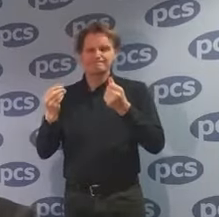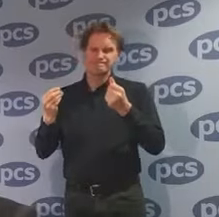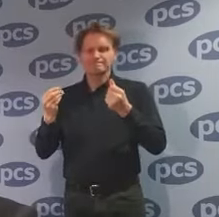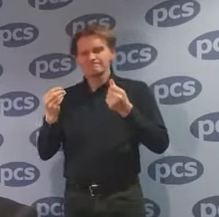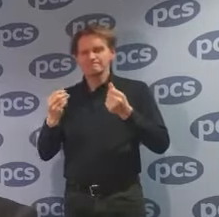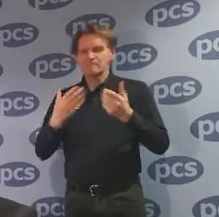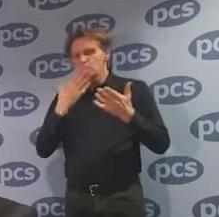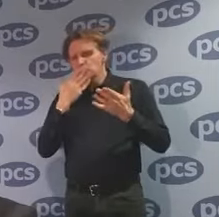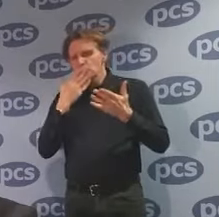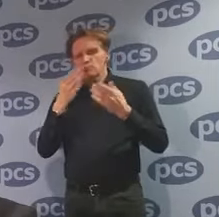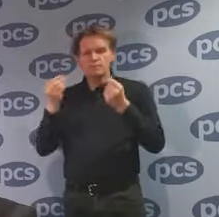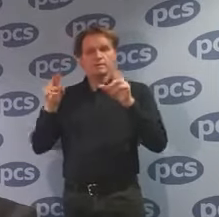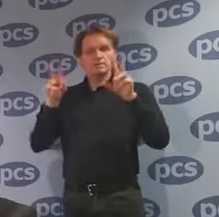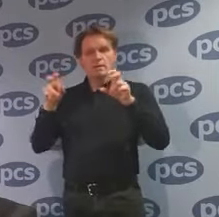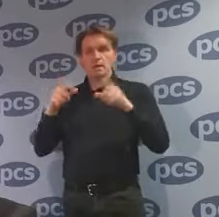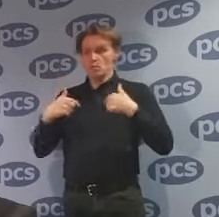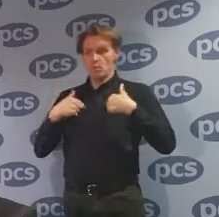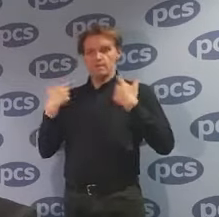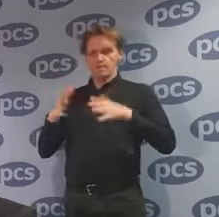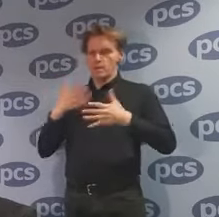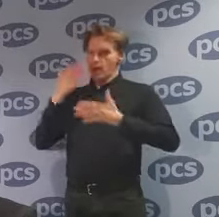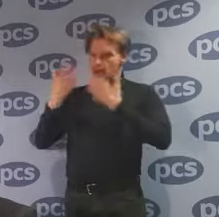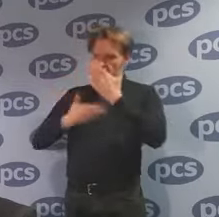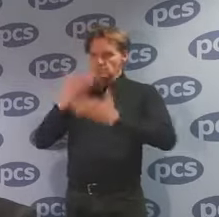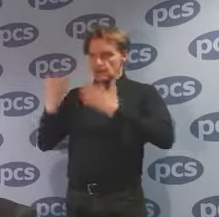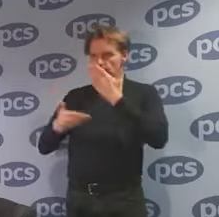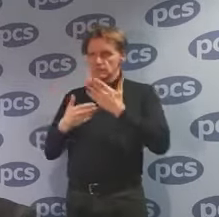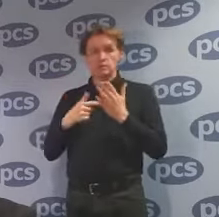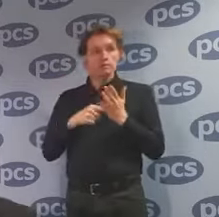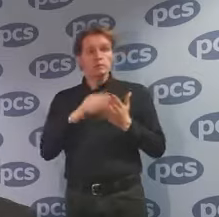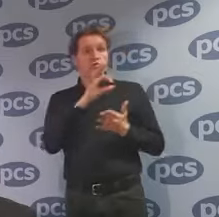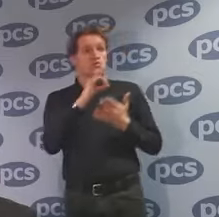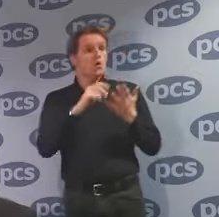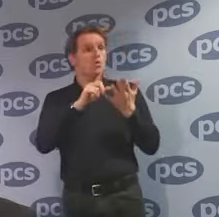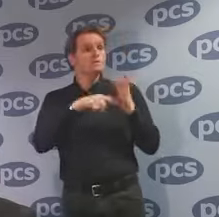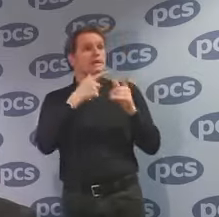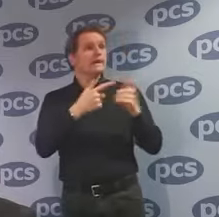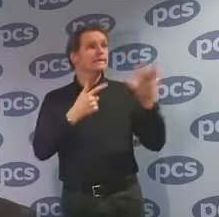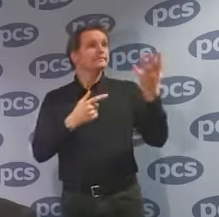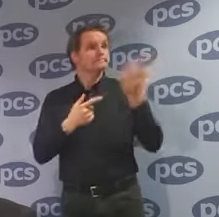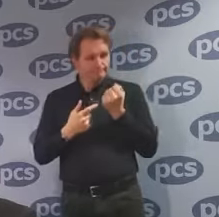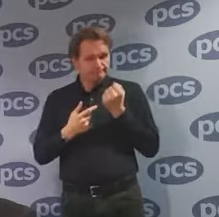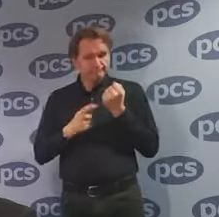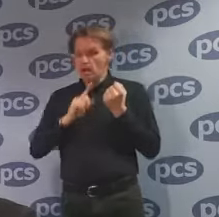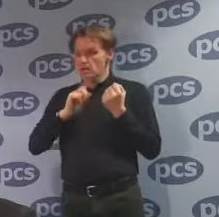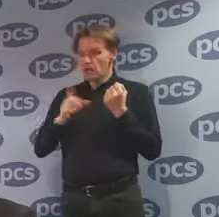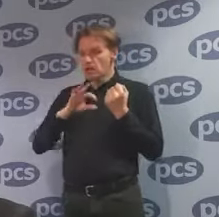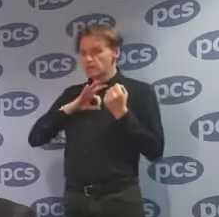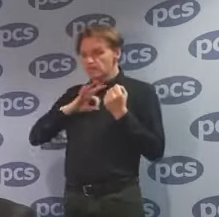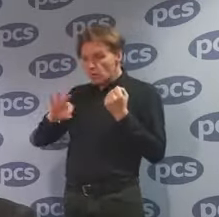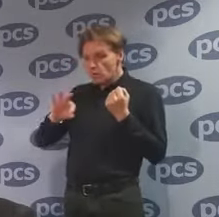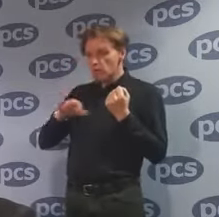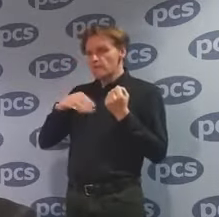we've been able to explain why if you don't get the tax in you can't fund the public services, the schools, the hospitals, the benefits that people